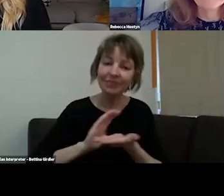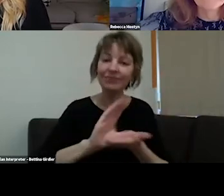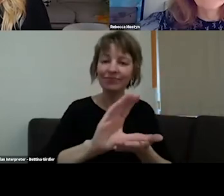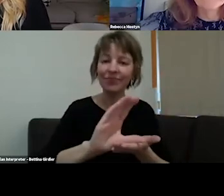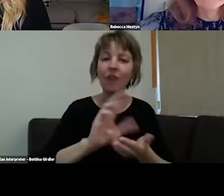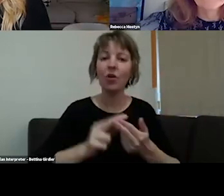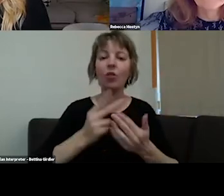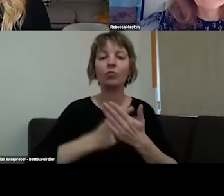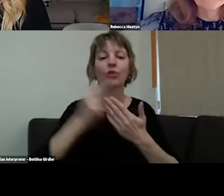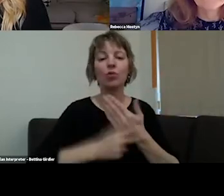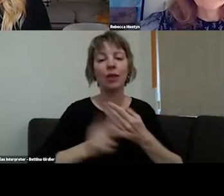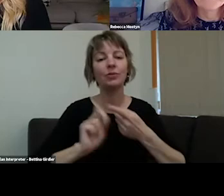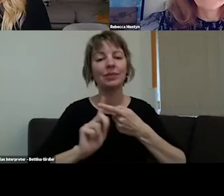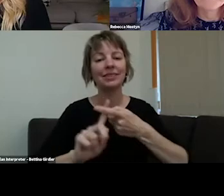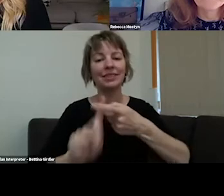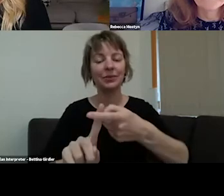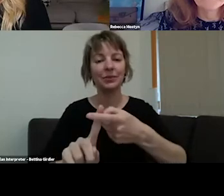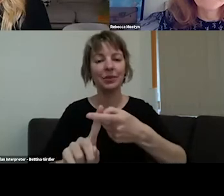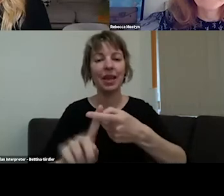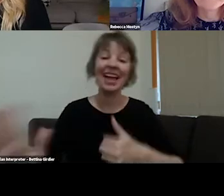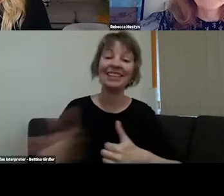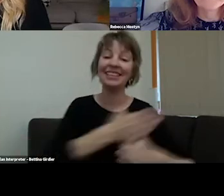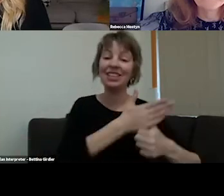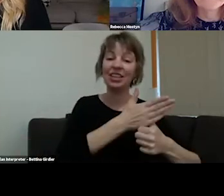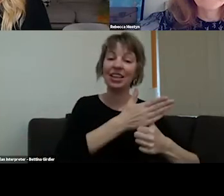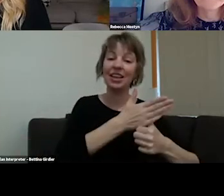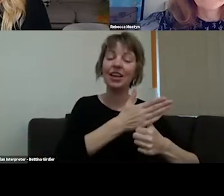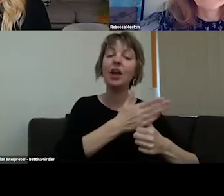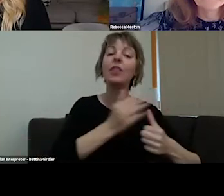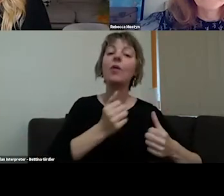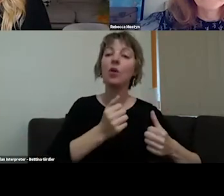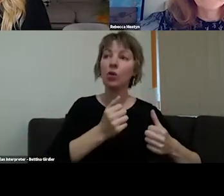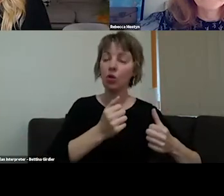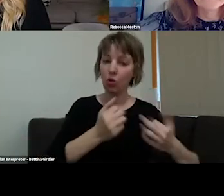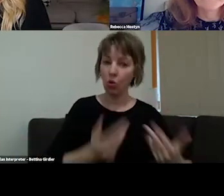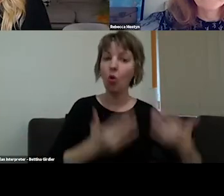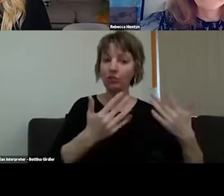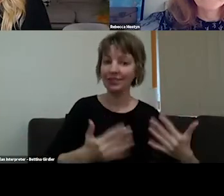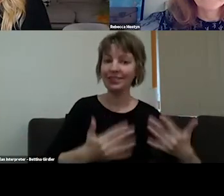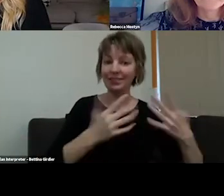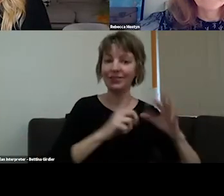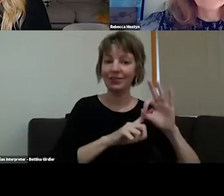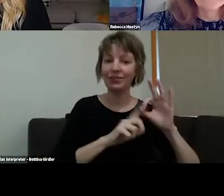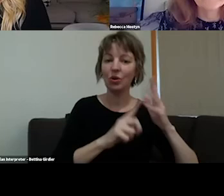So initially they were quantitative but one of the PhD students that we had,